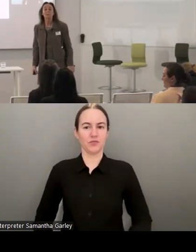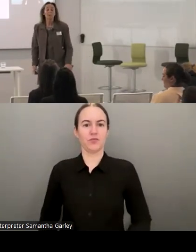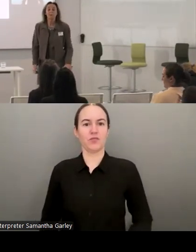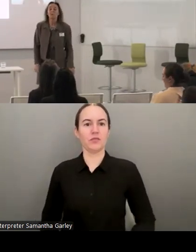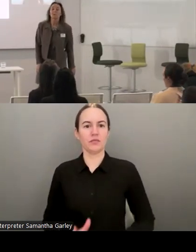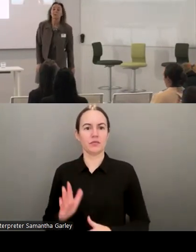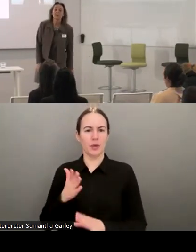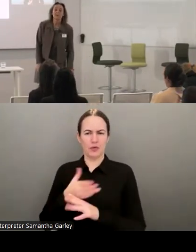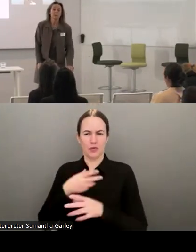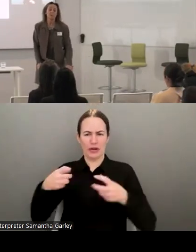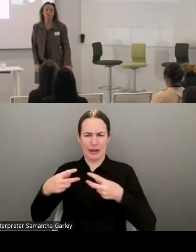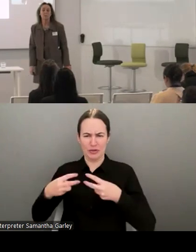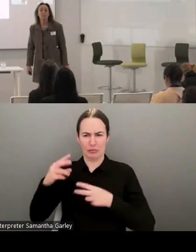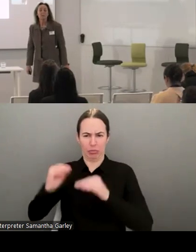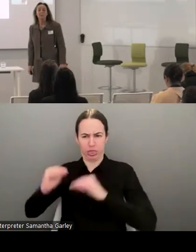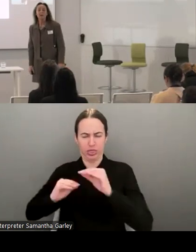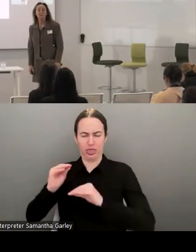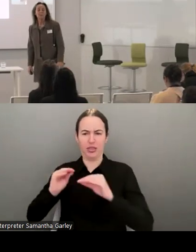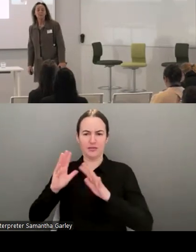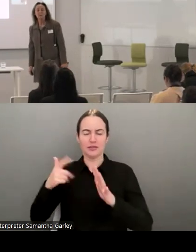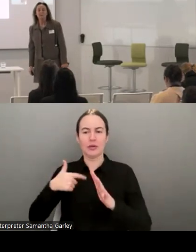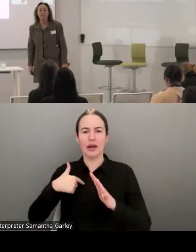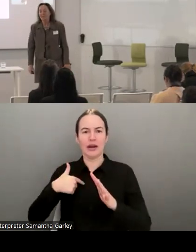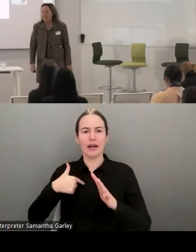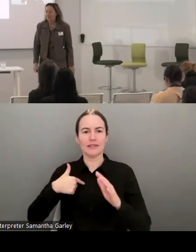blah for a while, then the captions will be absolutely perfect, you know?